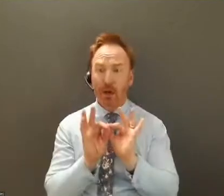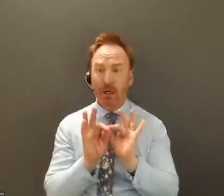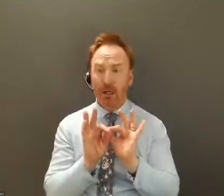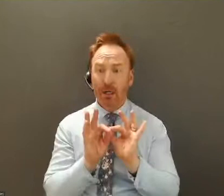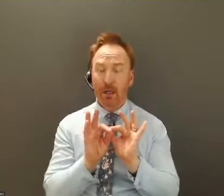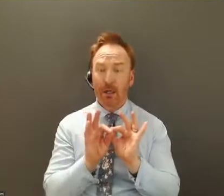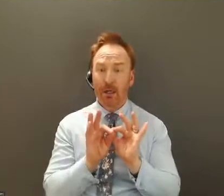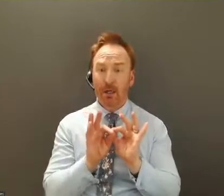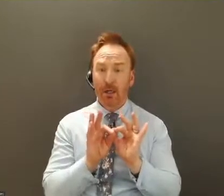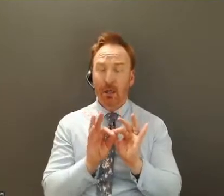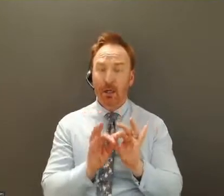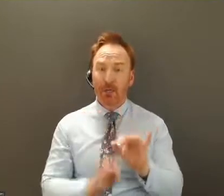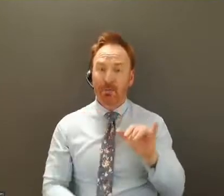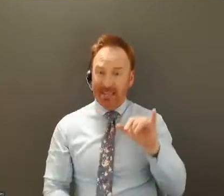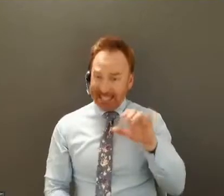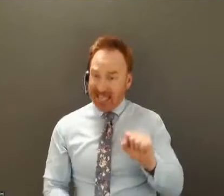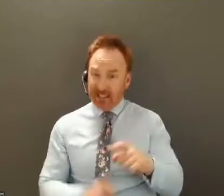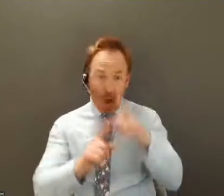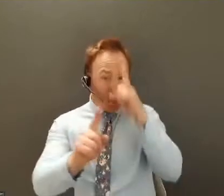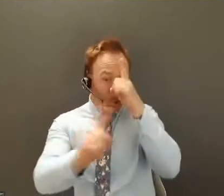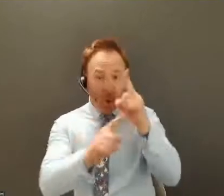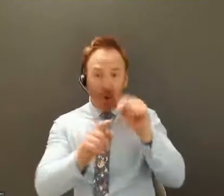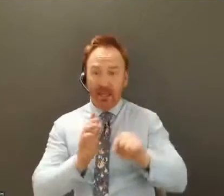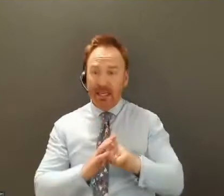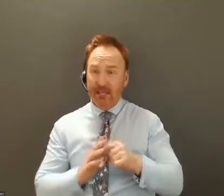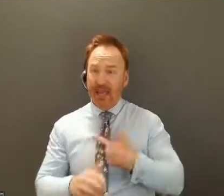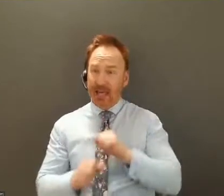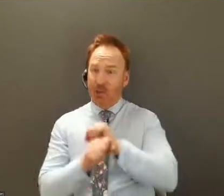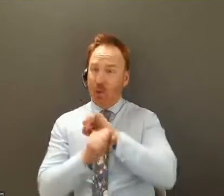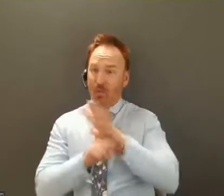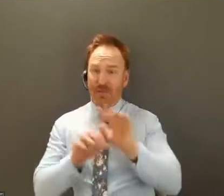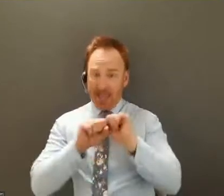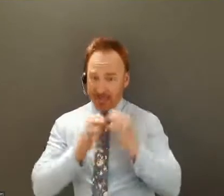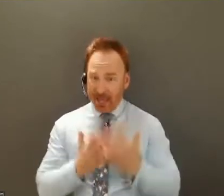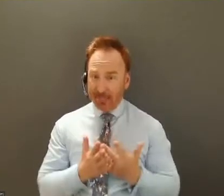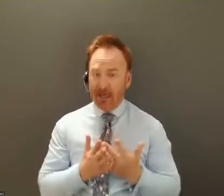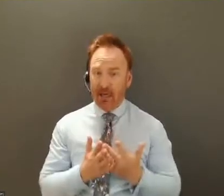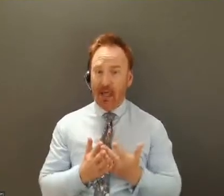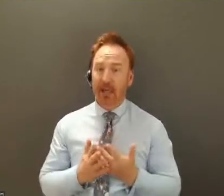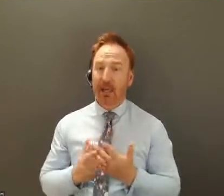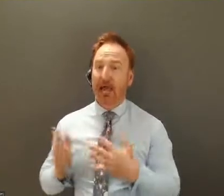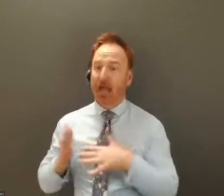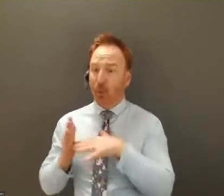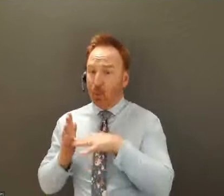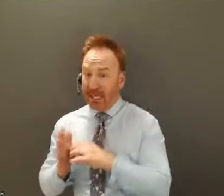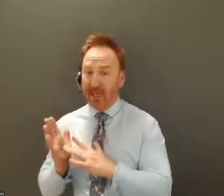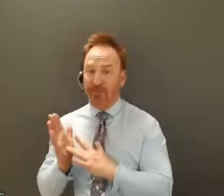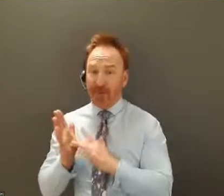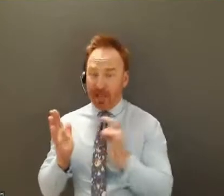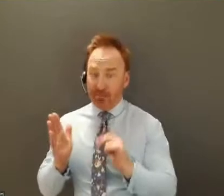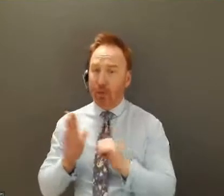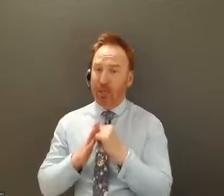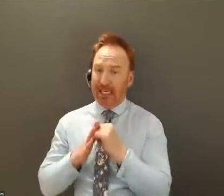position where your decisions affect the outcomes. That weighs on me heavily but I